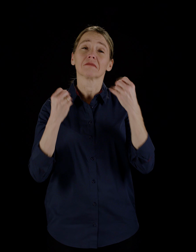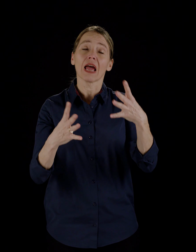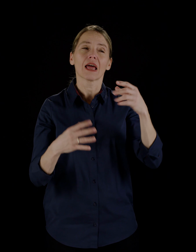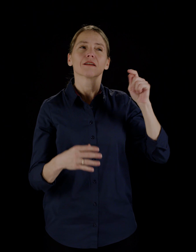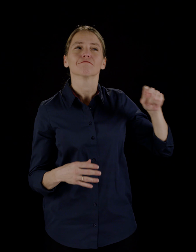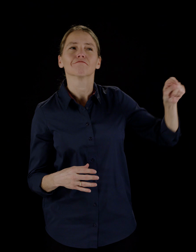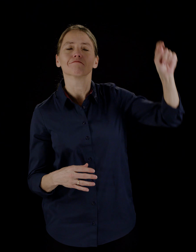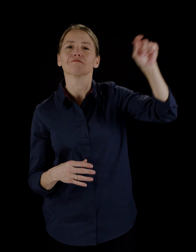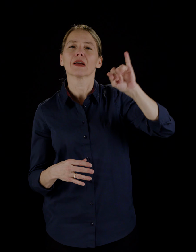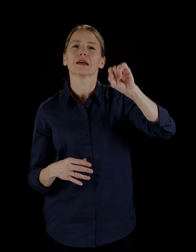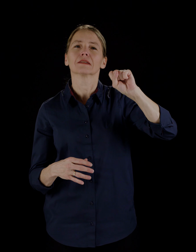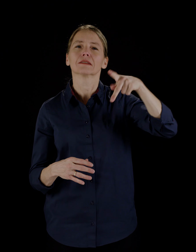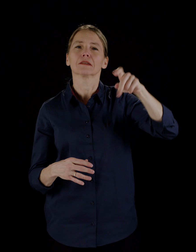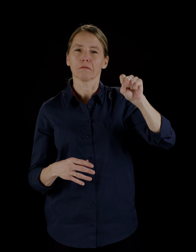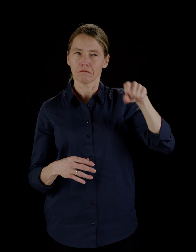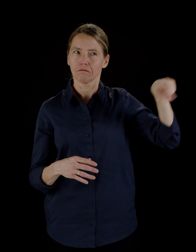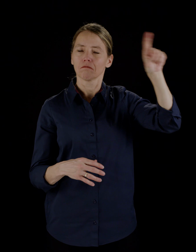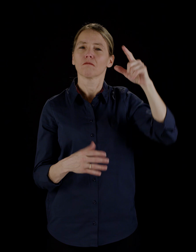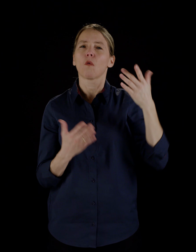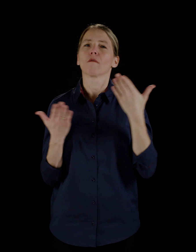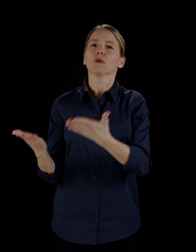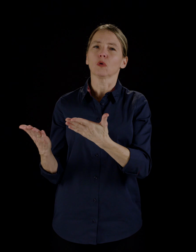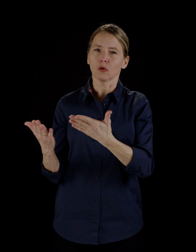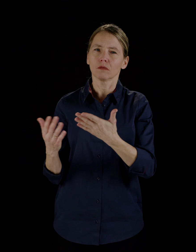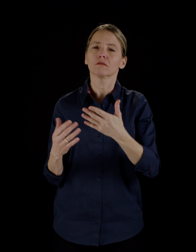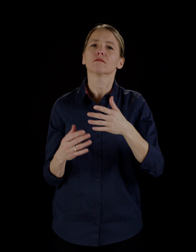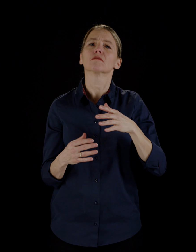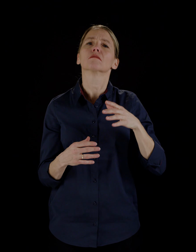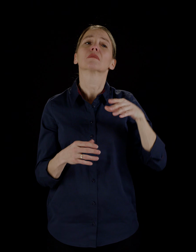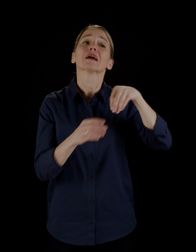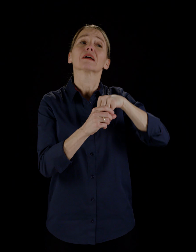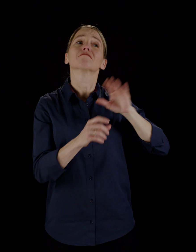Many ISPs offer usage estimators on their websites.